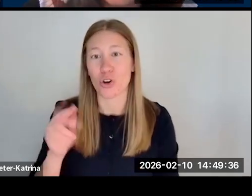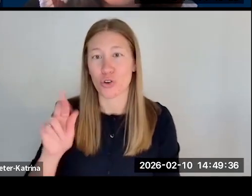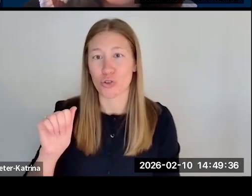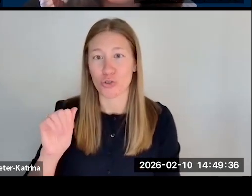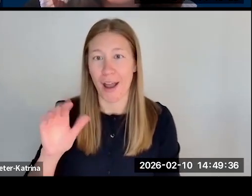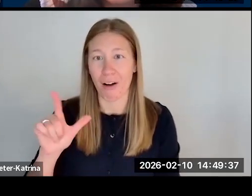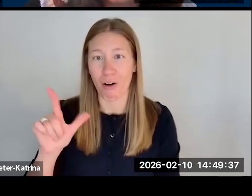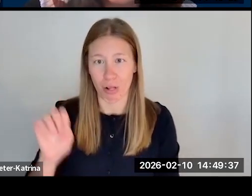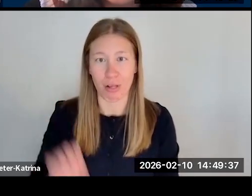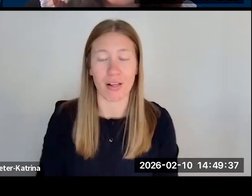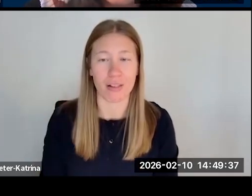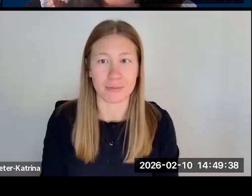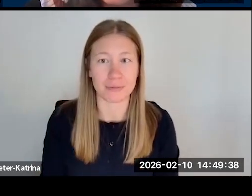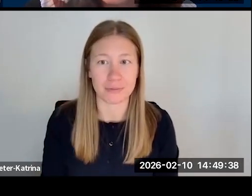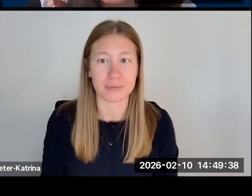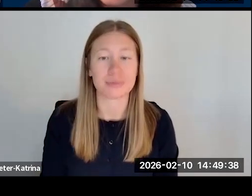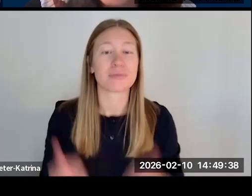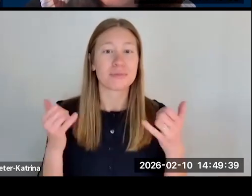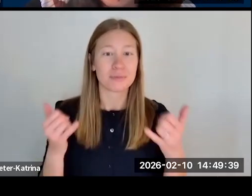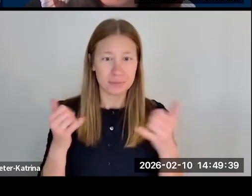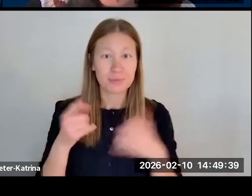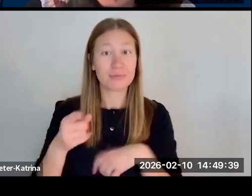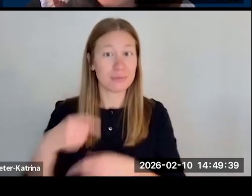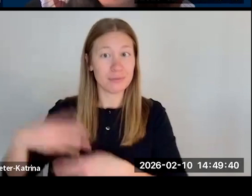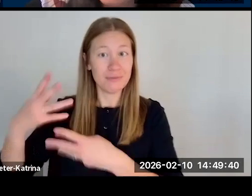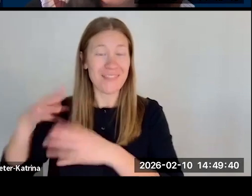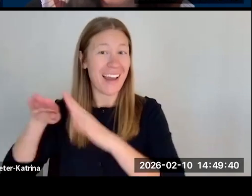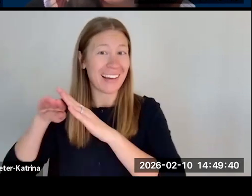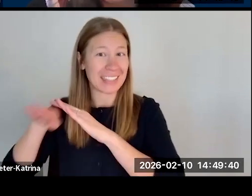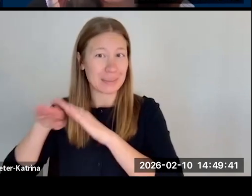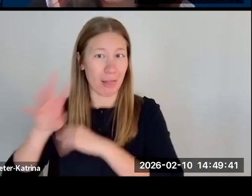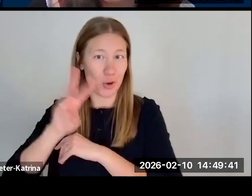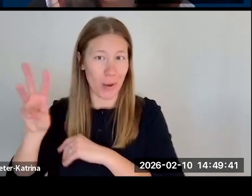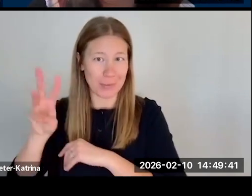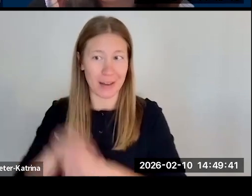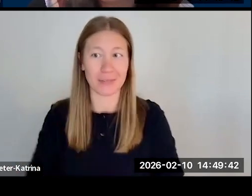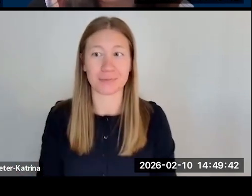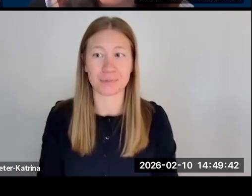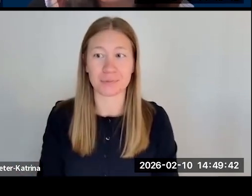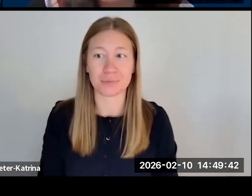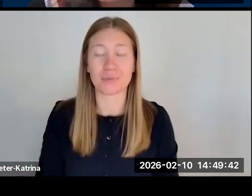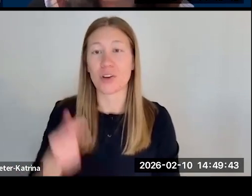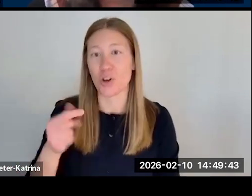So if you go to the accessibility website, you can search in grackle